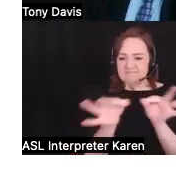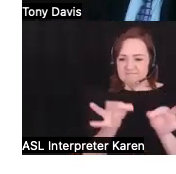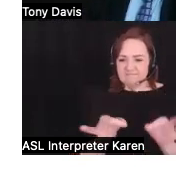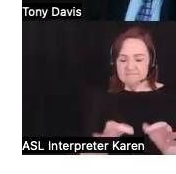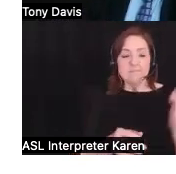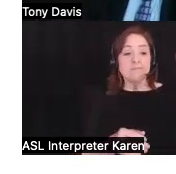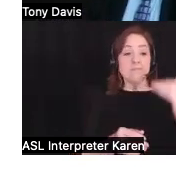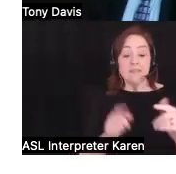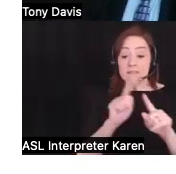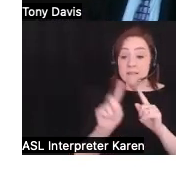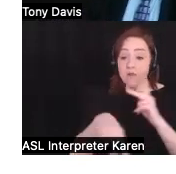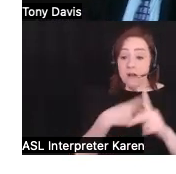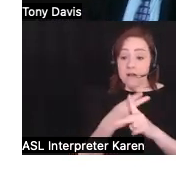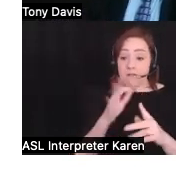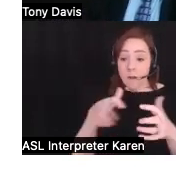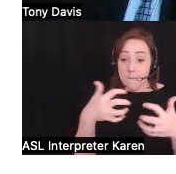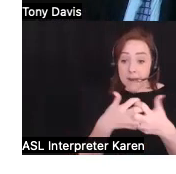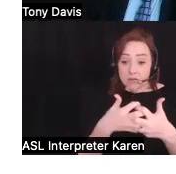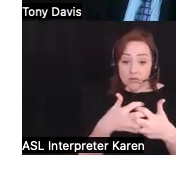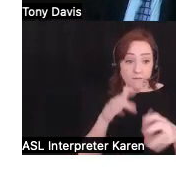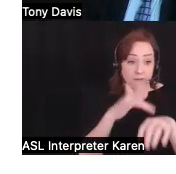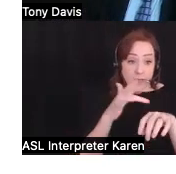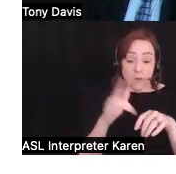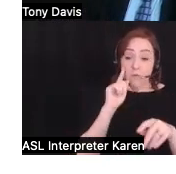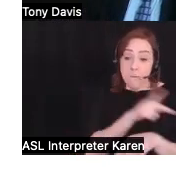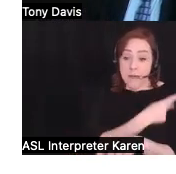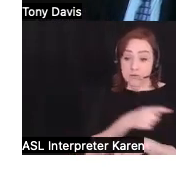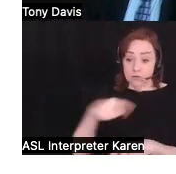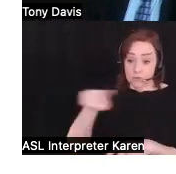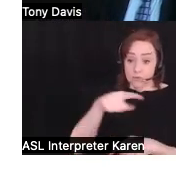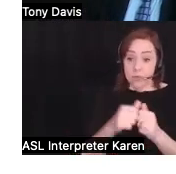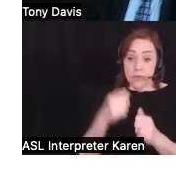are available for patients with hearing loss and then lastly it'll talked about different